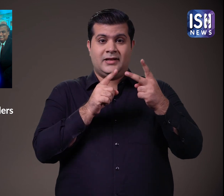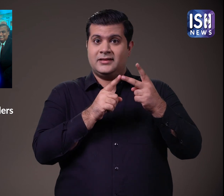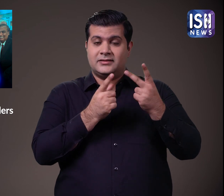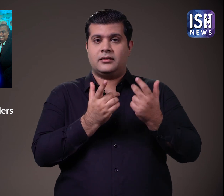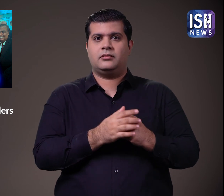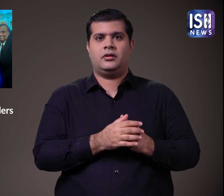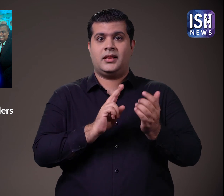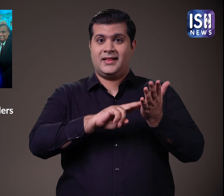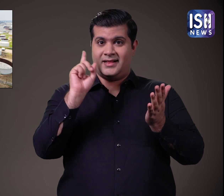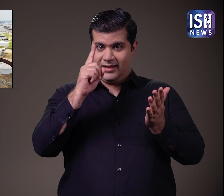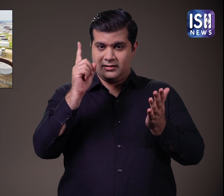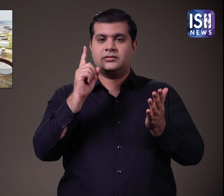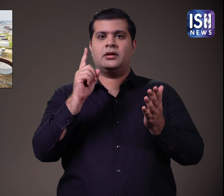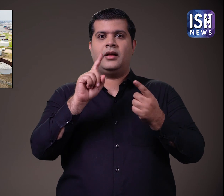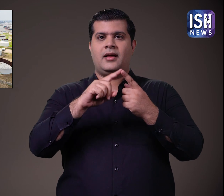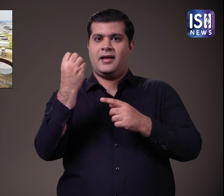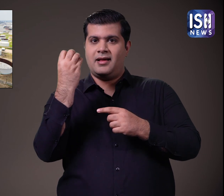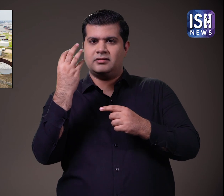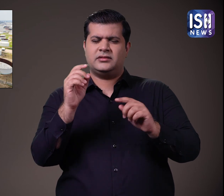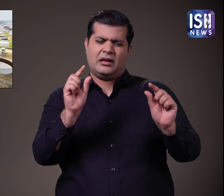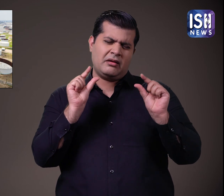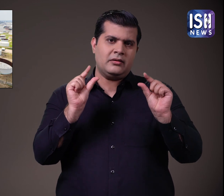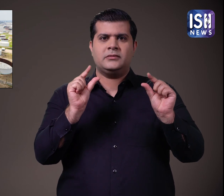2. National Energy Emergency